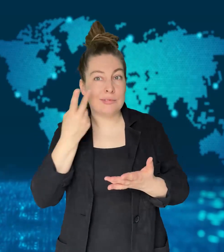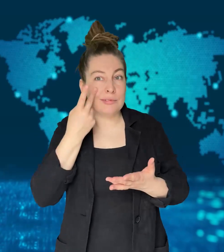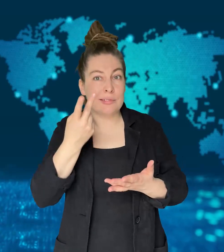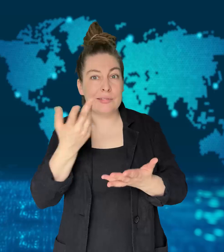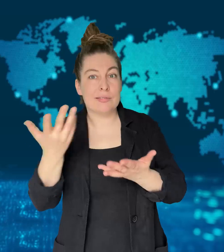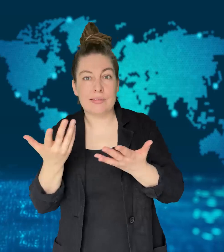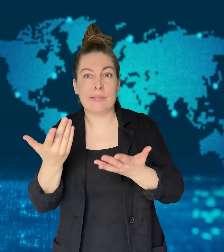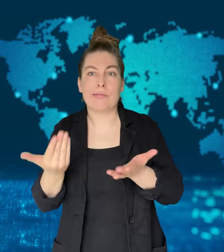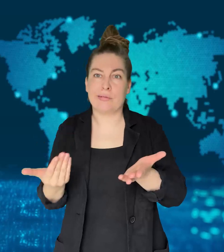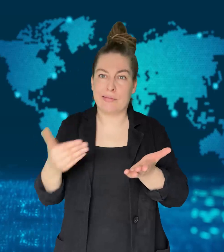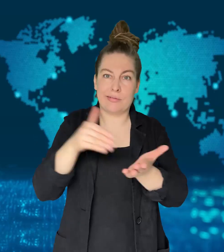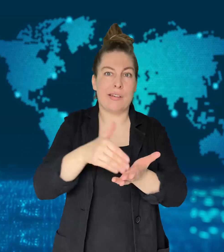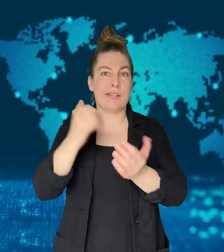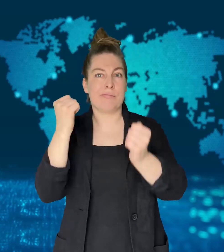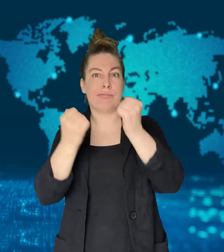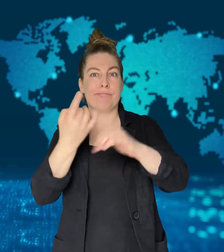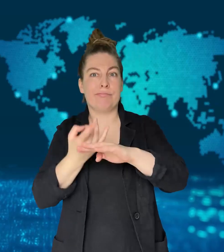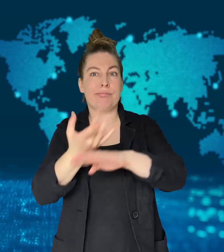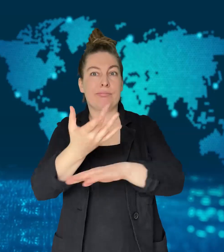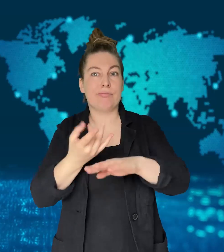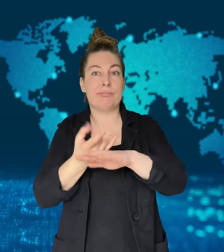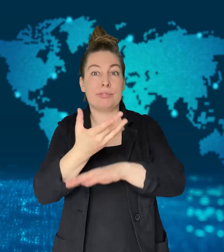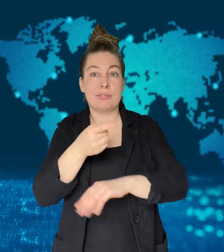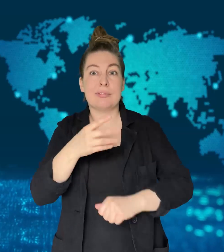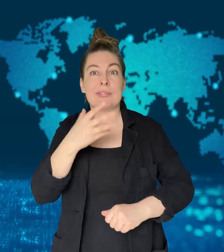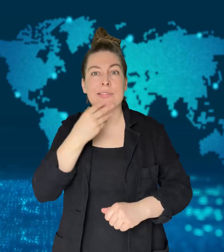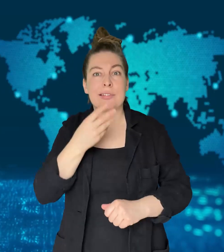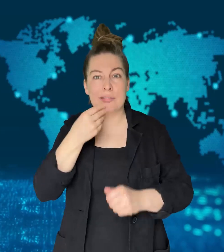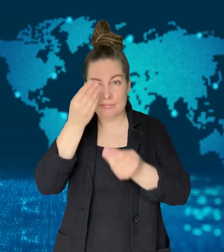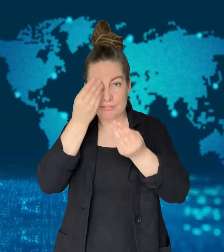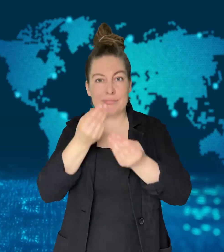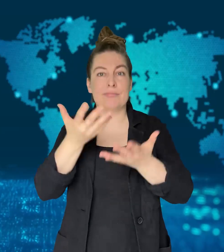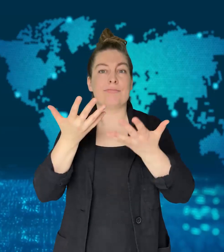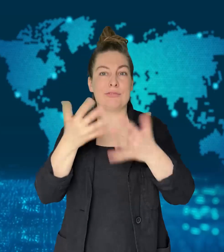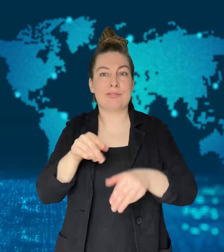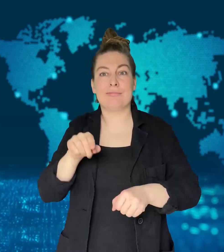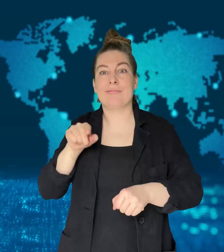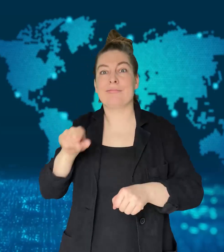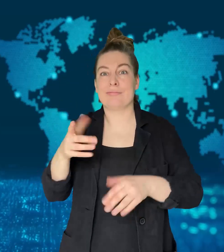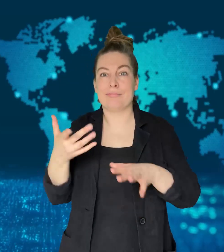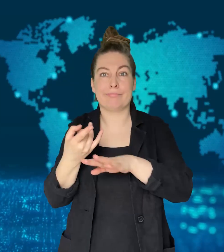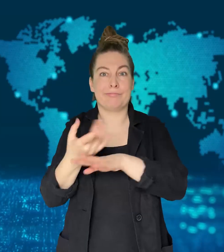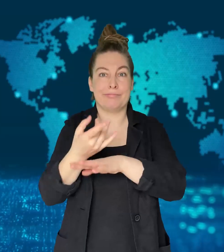Israel reported that a ballistic missile fired by